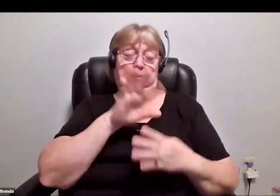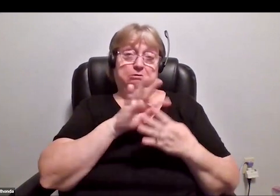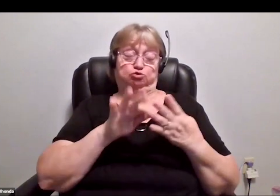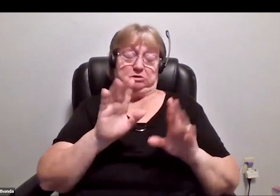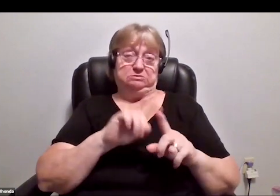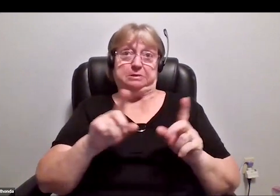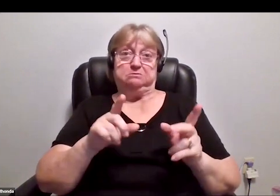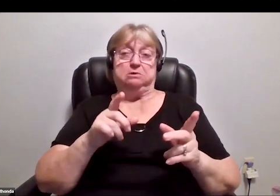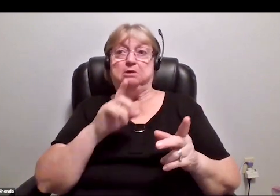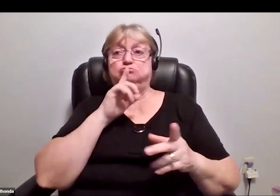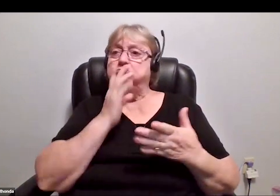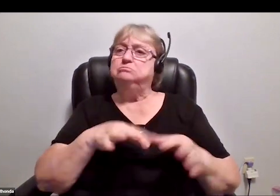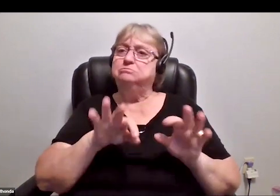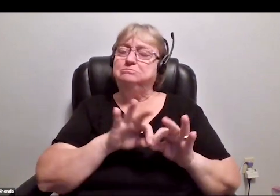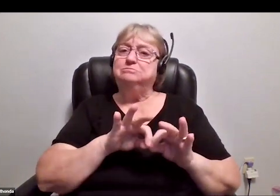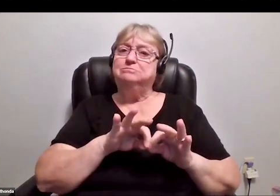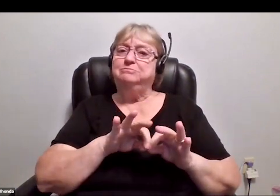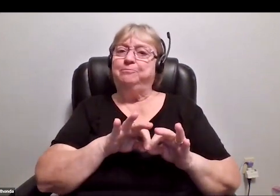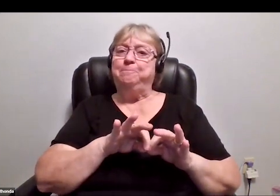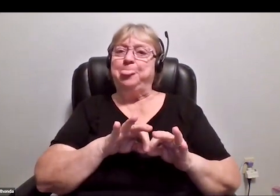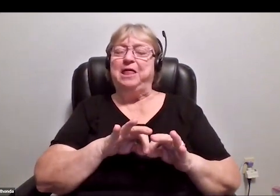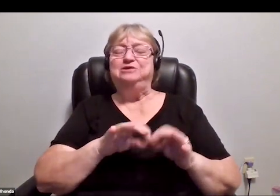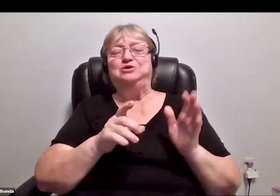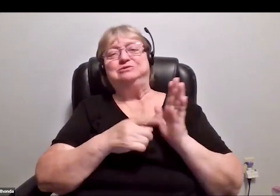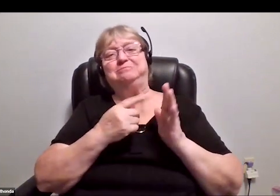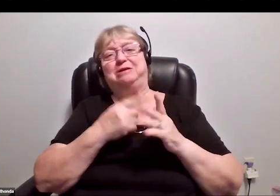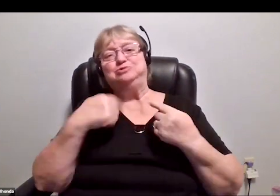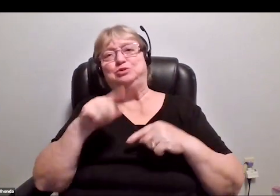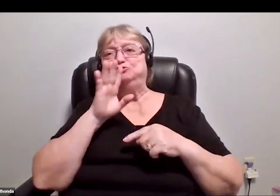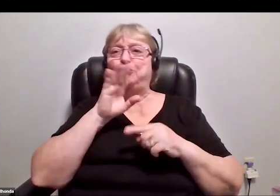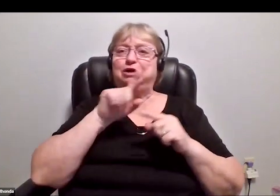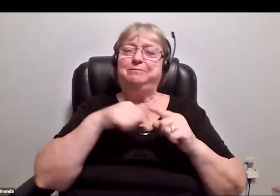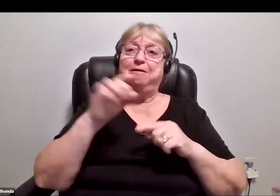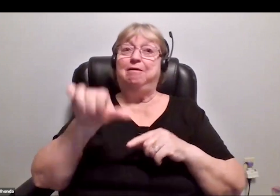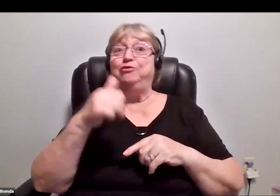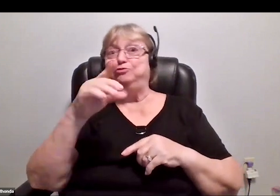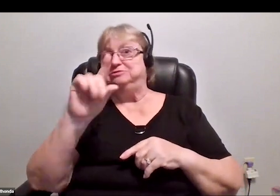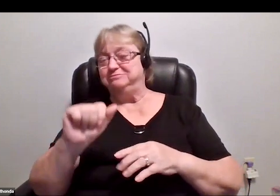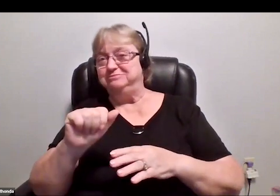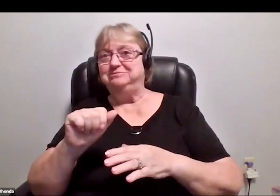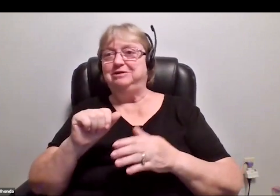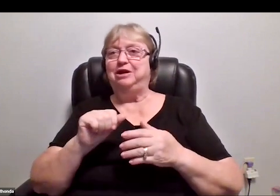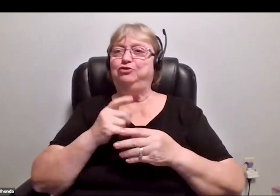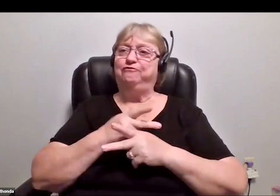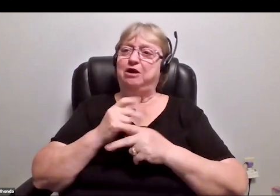actually really matter. So many times when you're in conversations with other disabled people, you're finding out how they've thought about how their bodies would work